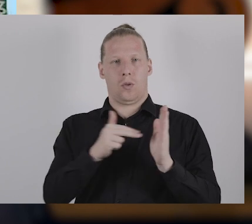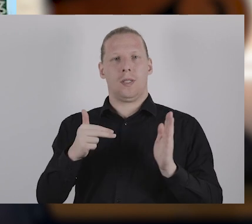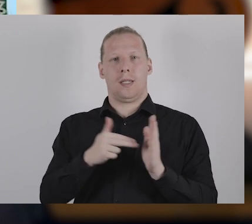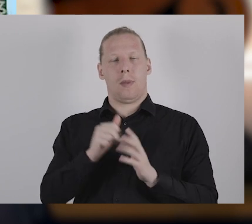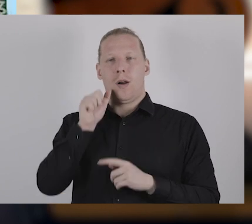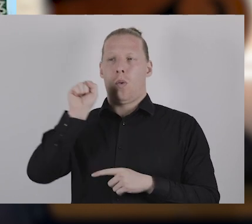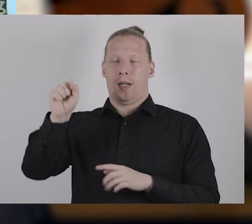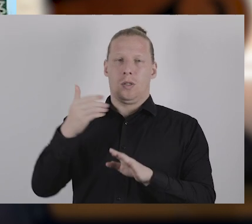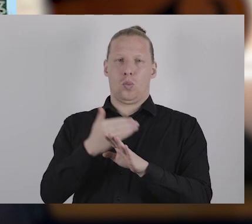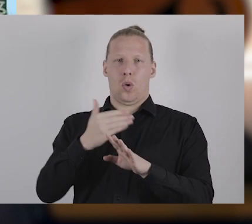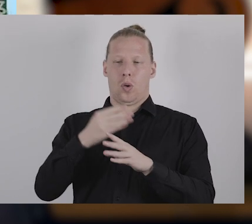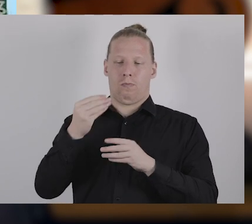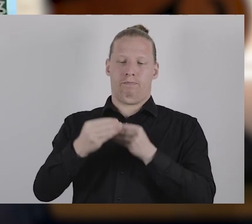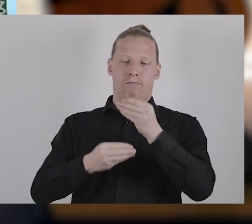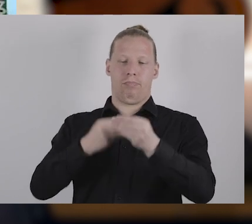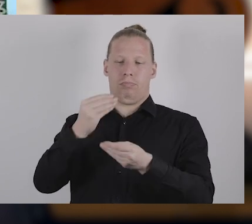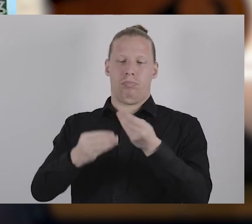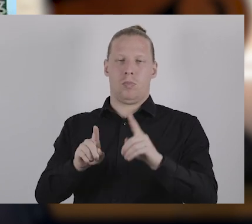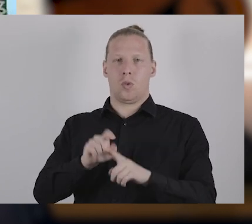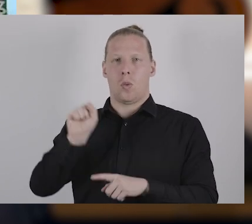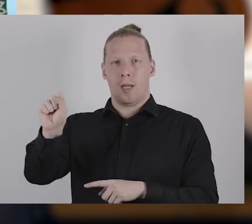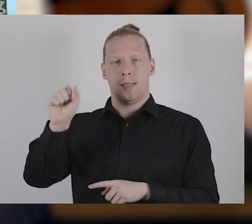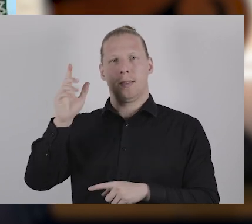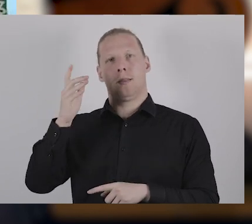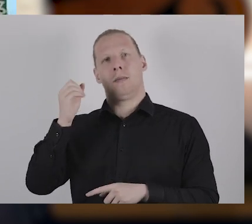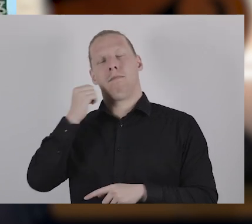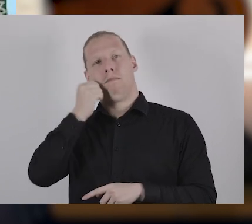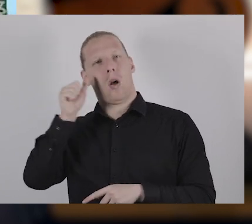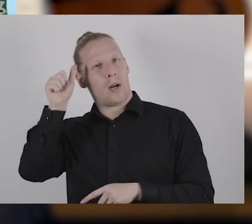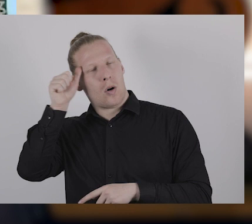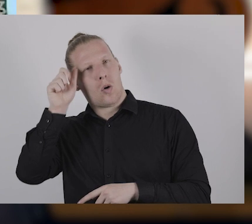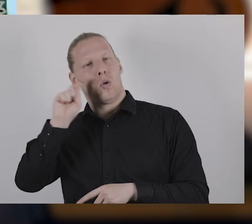I know that his legacy, alongside the mātauranga Māori that he shared,